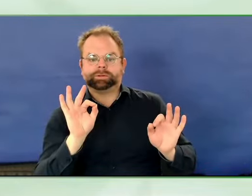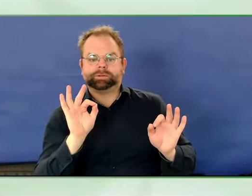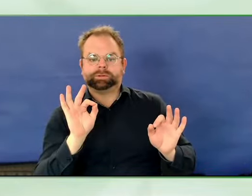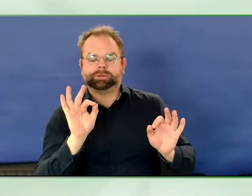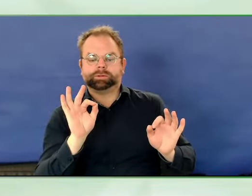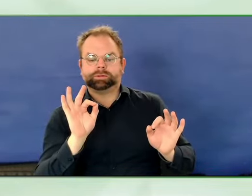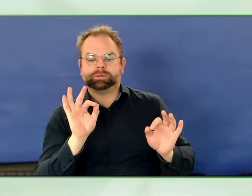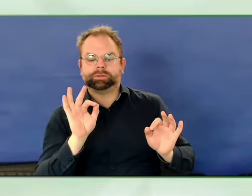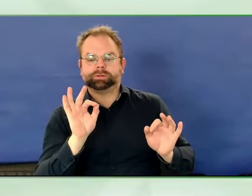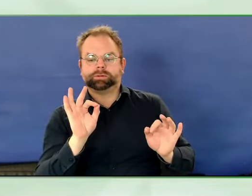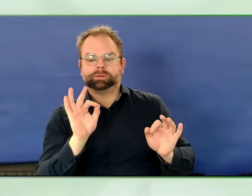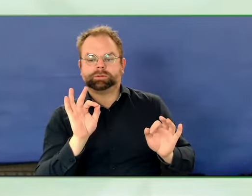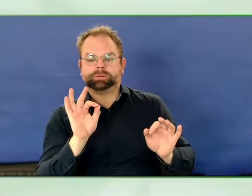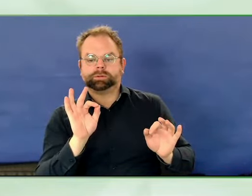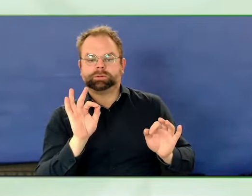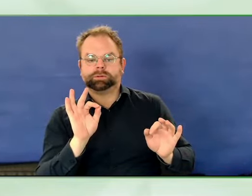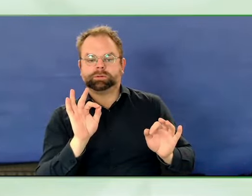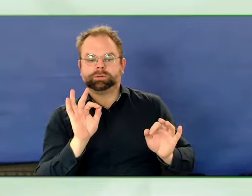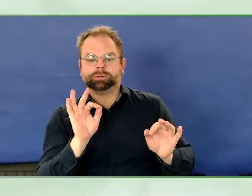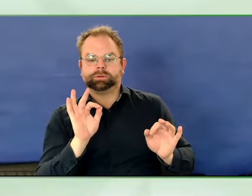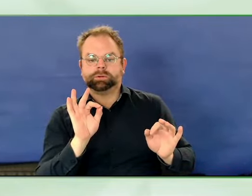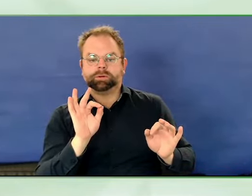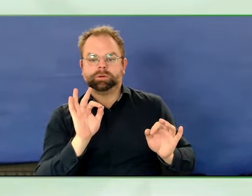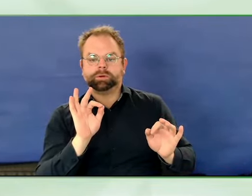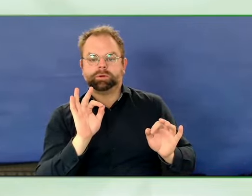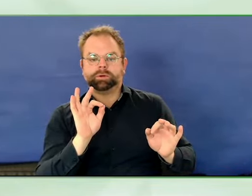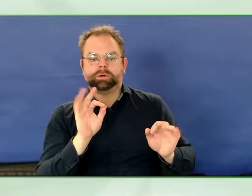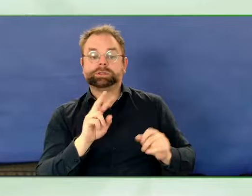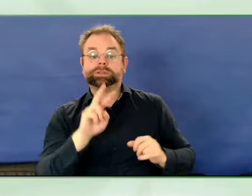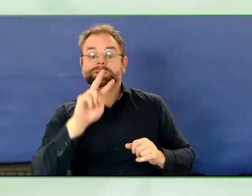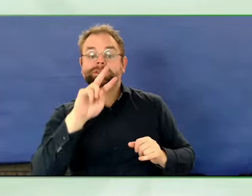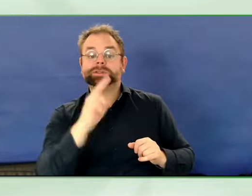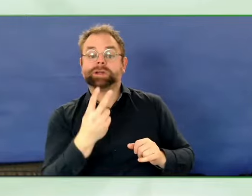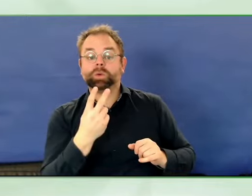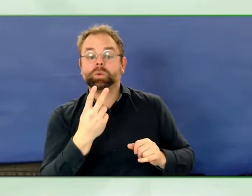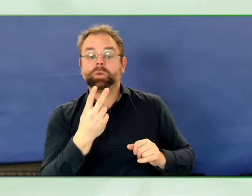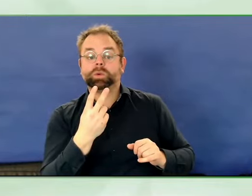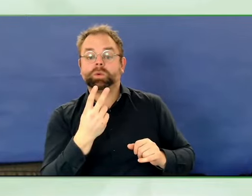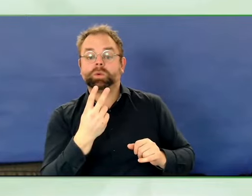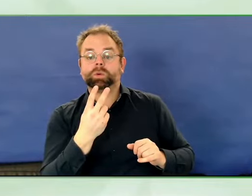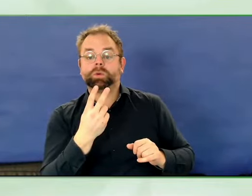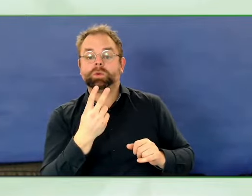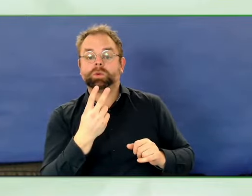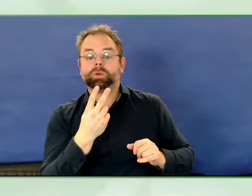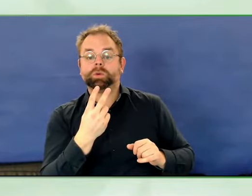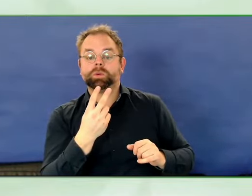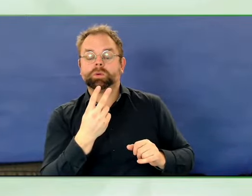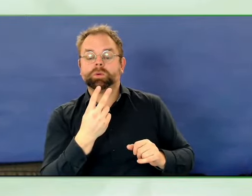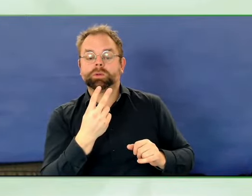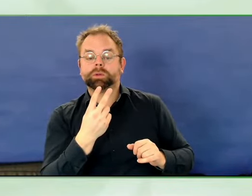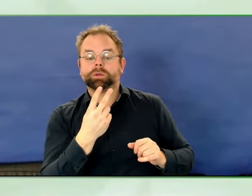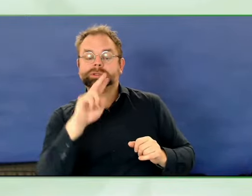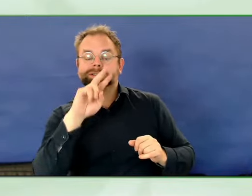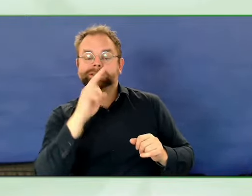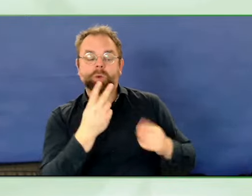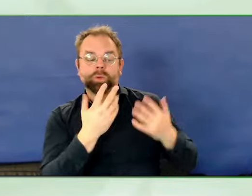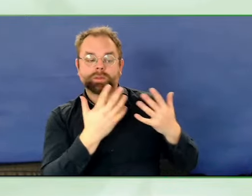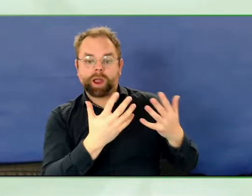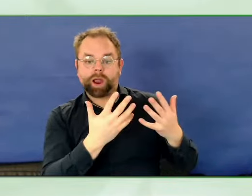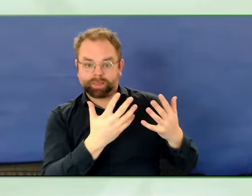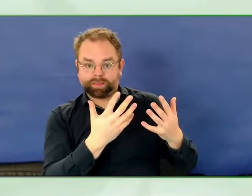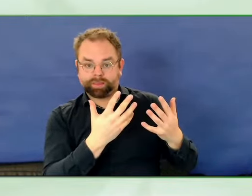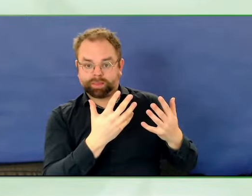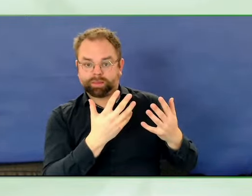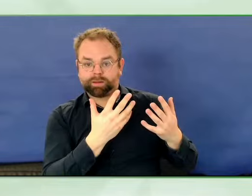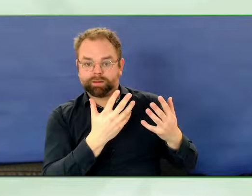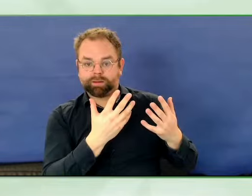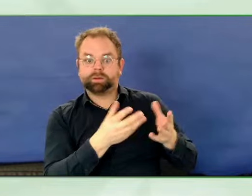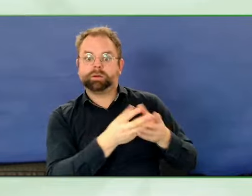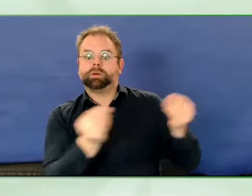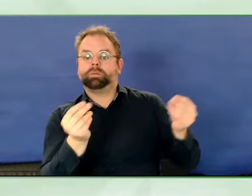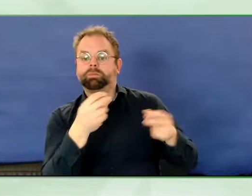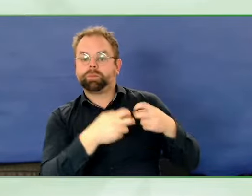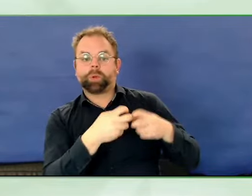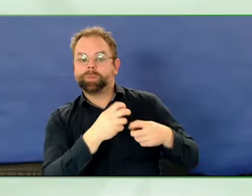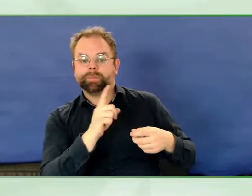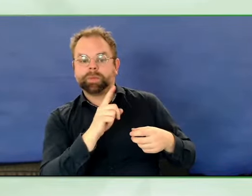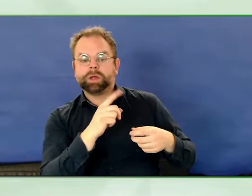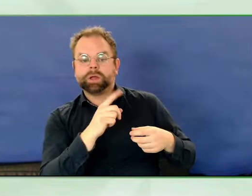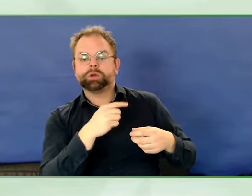We are nearly out of time, something you said there really triggered